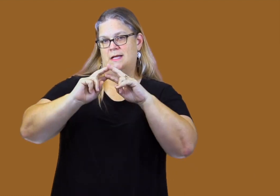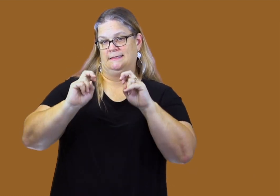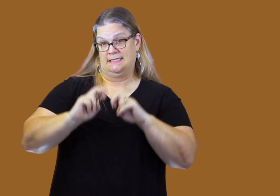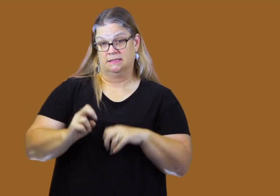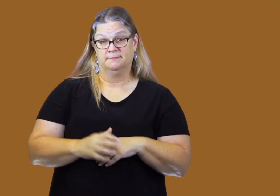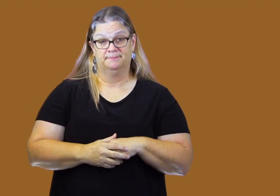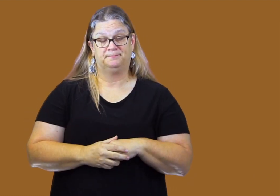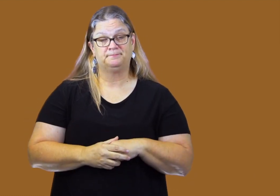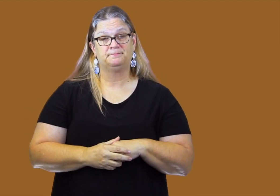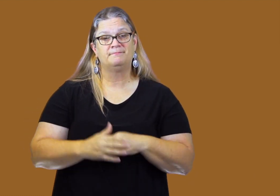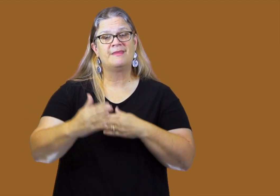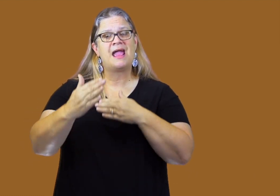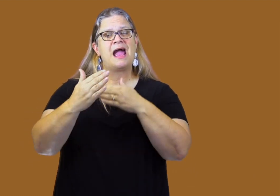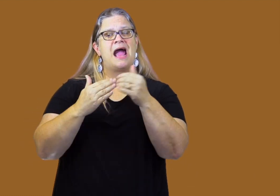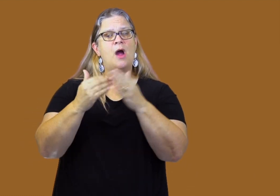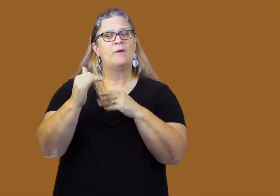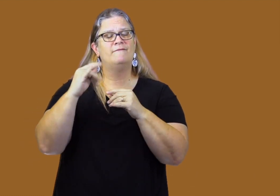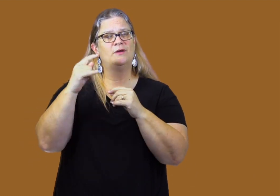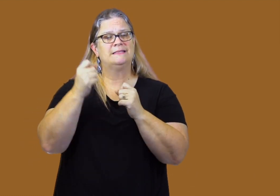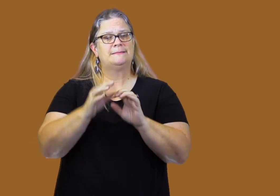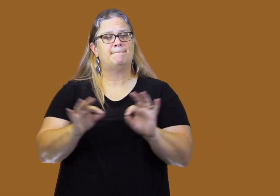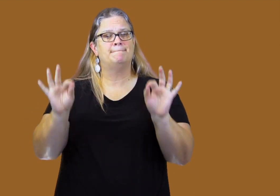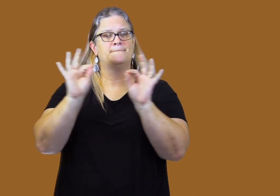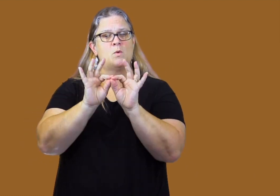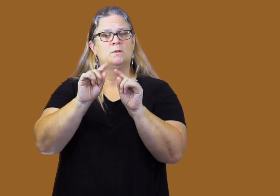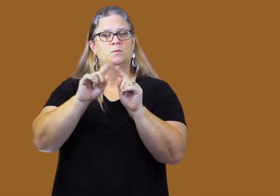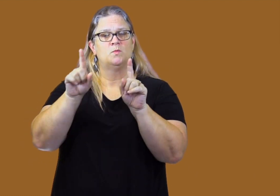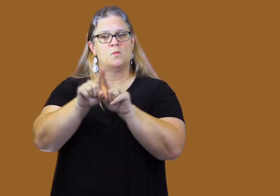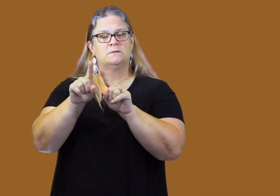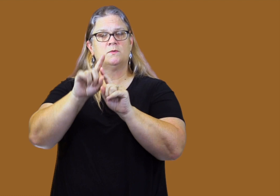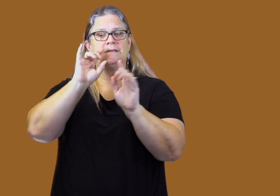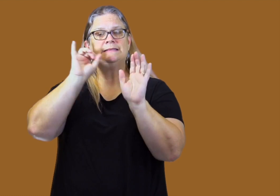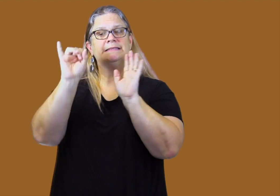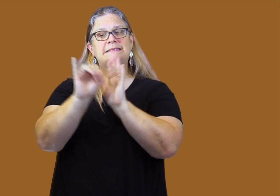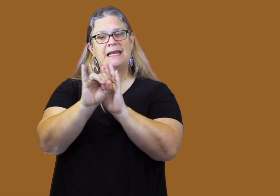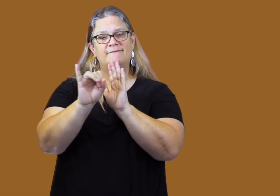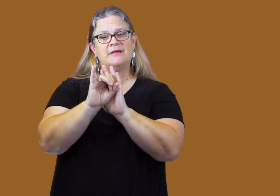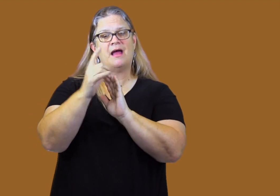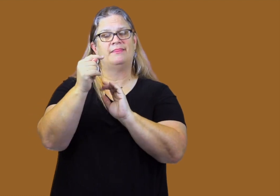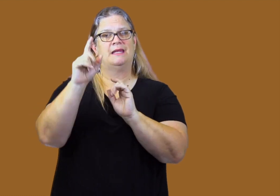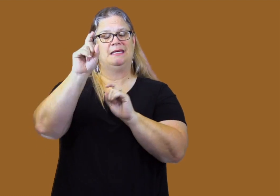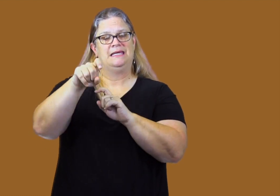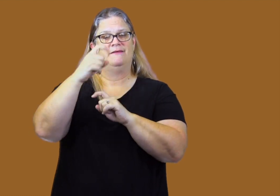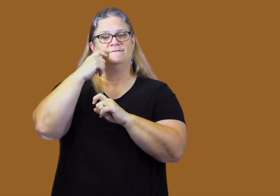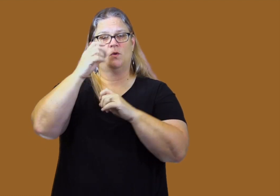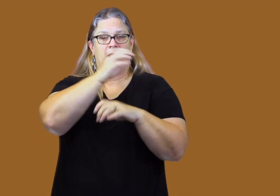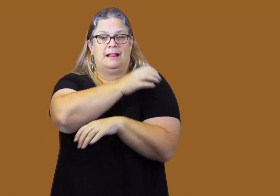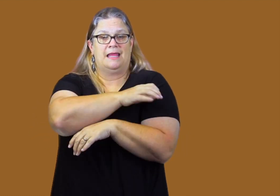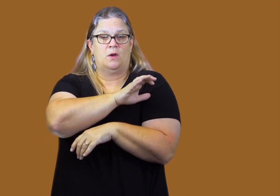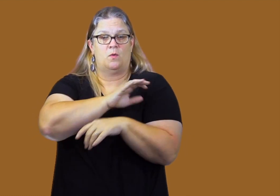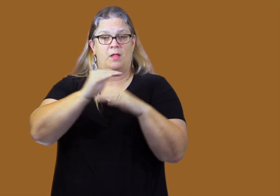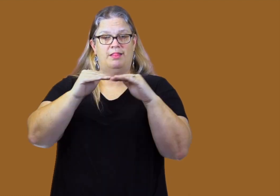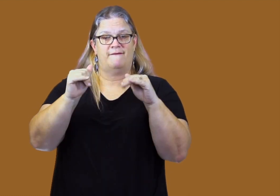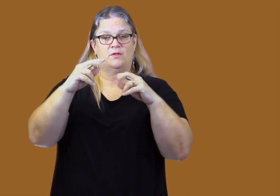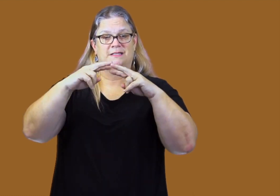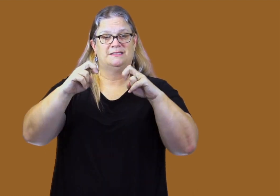and the possible referral to a clinical suicide assessment. However, it's important to also identify the need